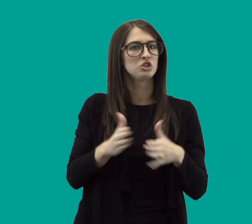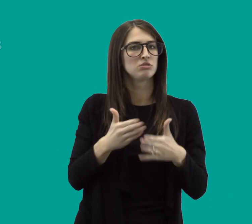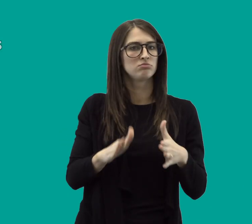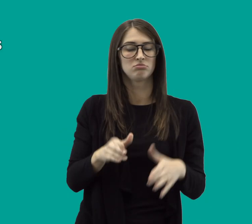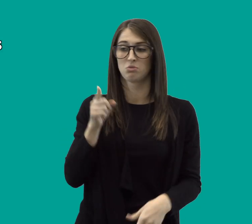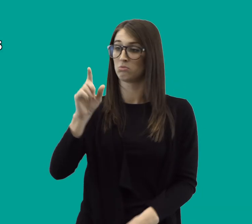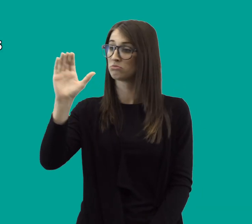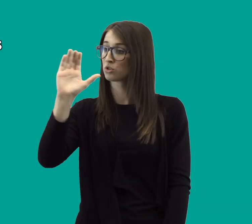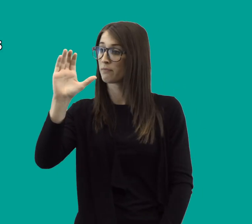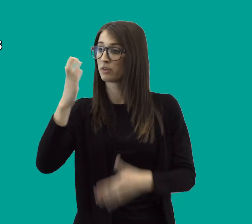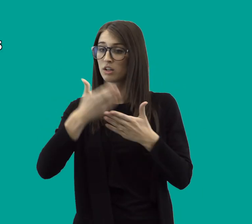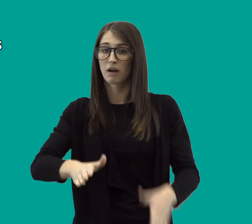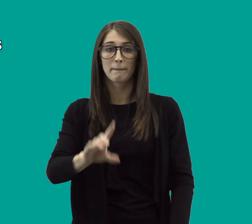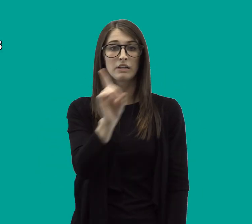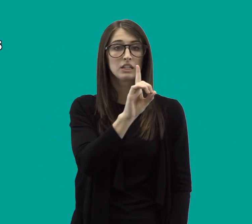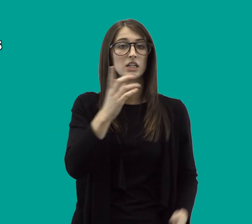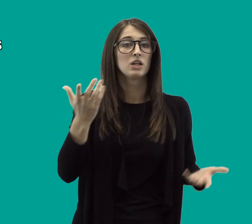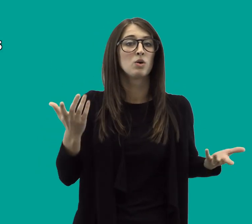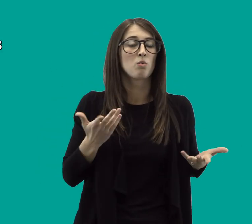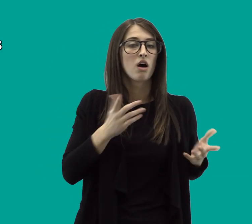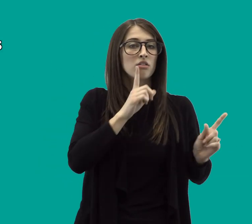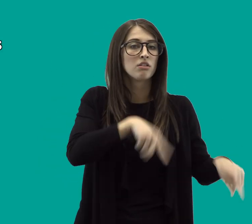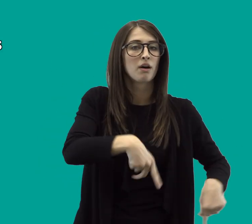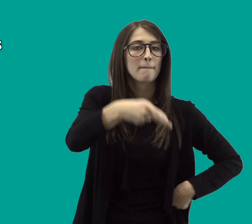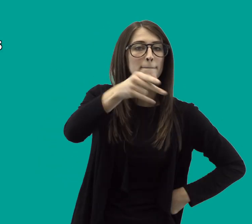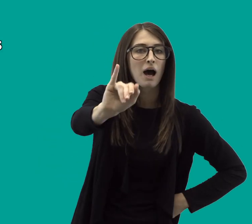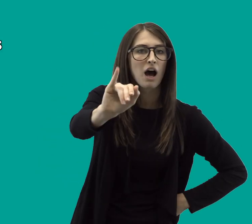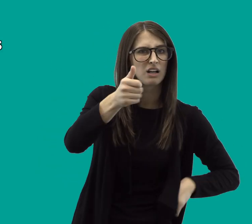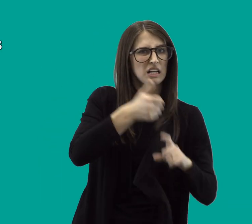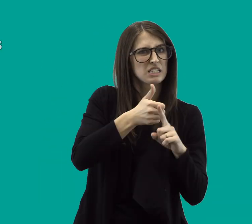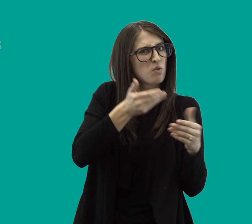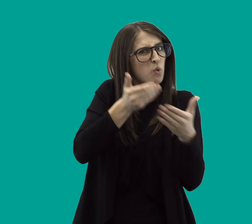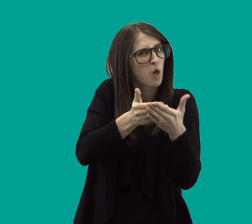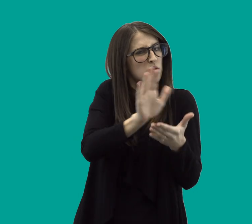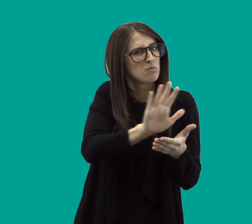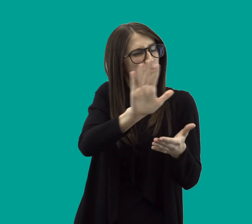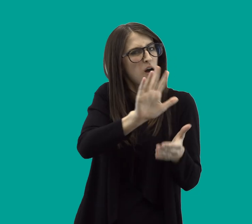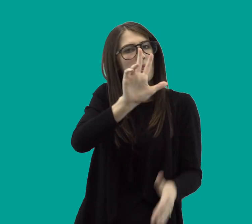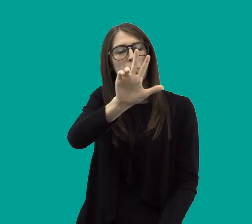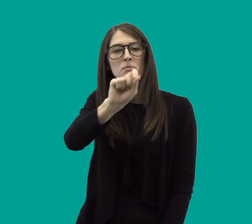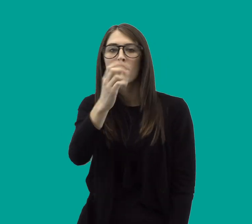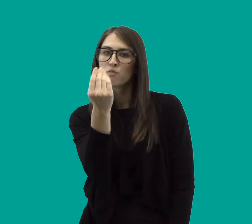Circumference divided by diameter equals pi the answer is about